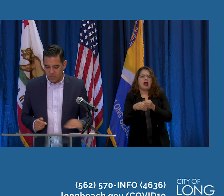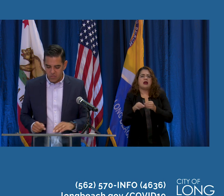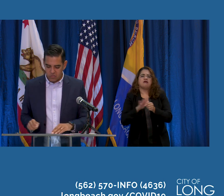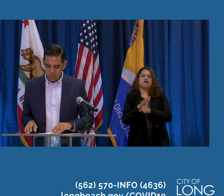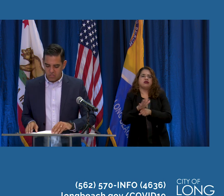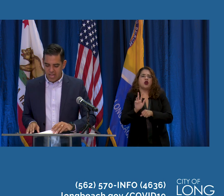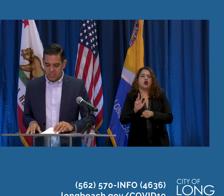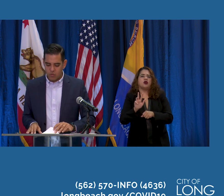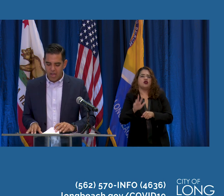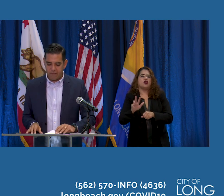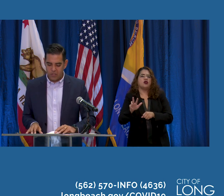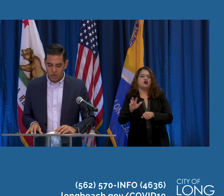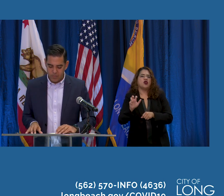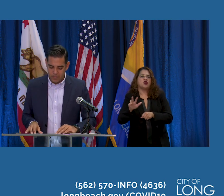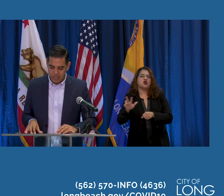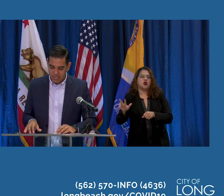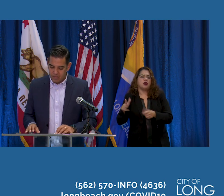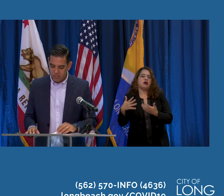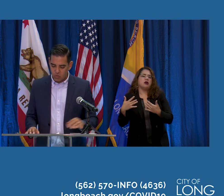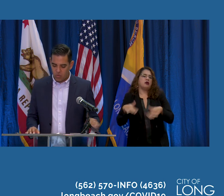And this last graph is our PPE inventory.